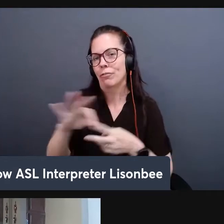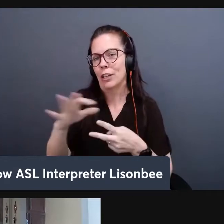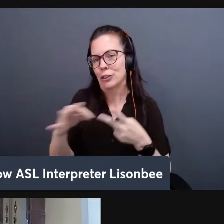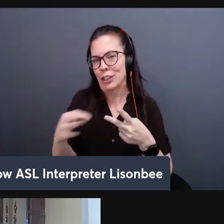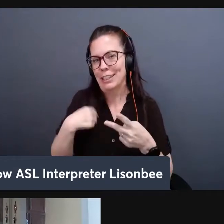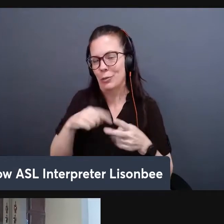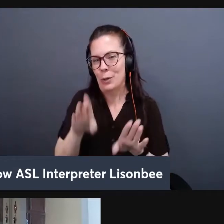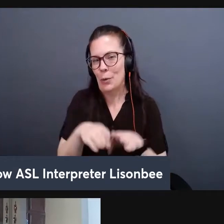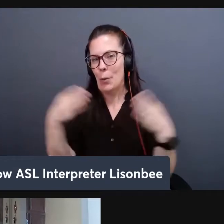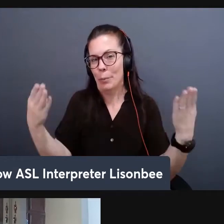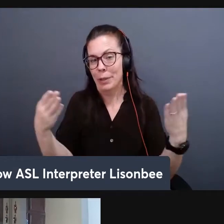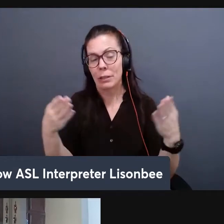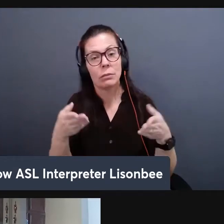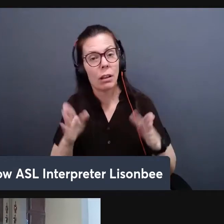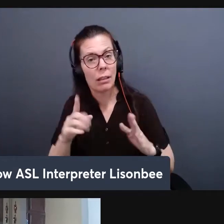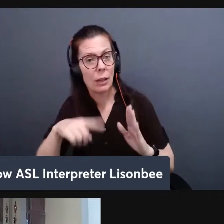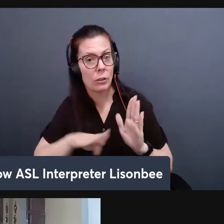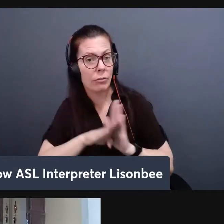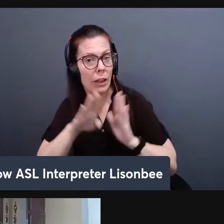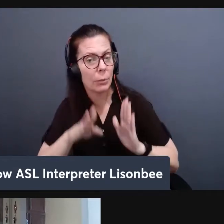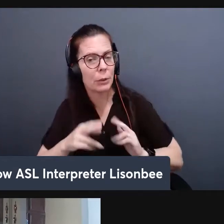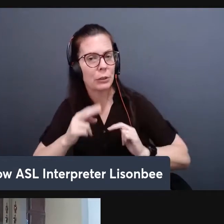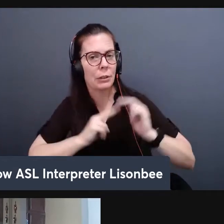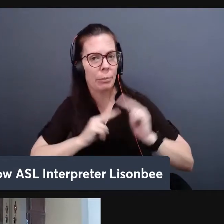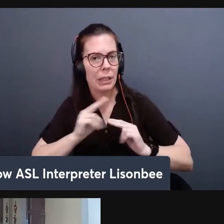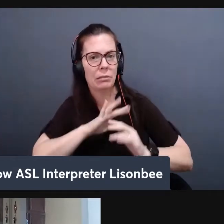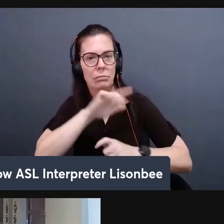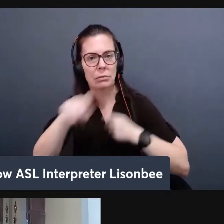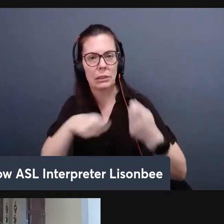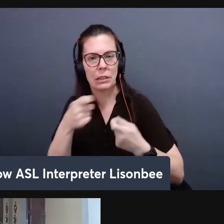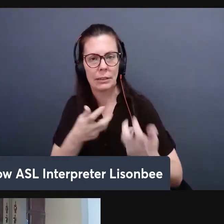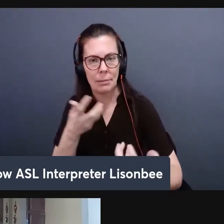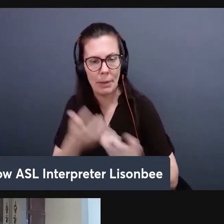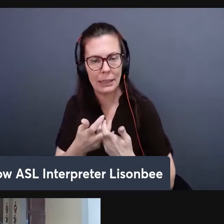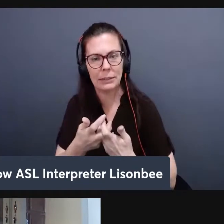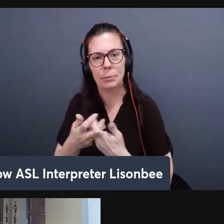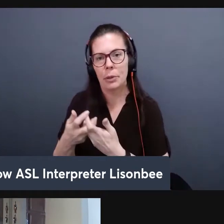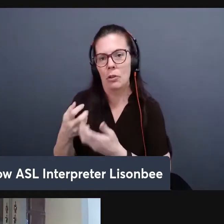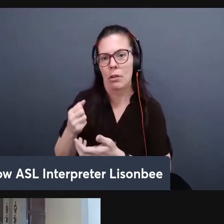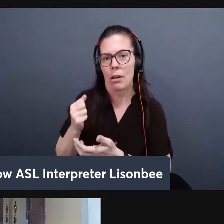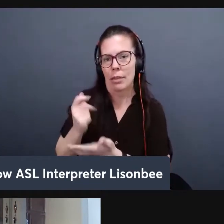to build customizable authentication flows within their Flutter applications.